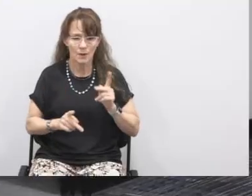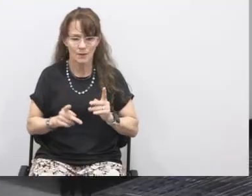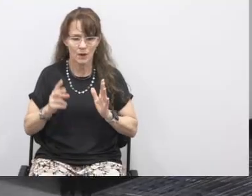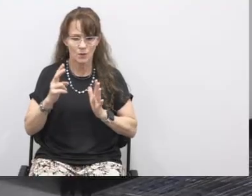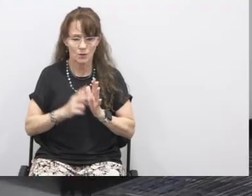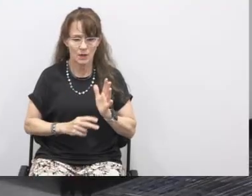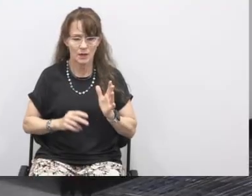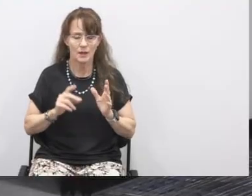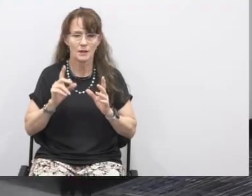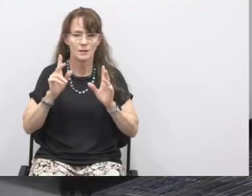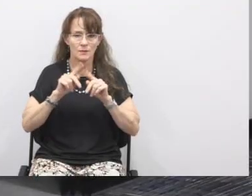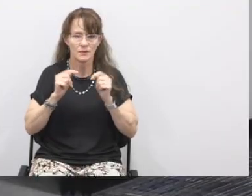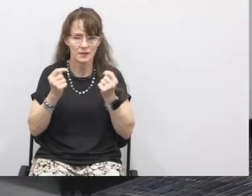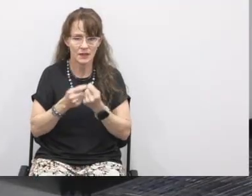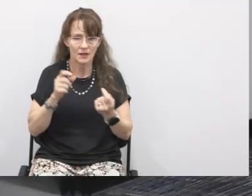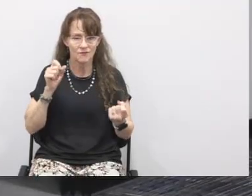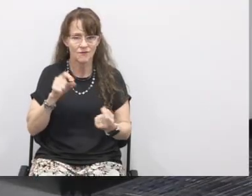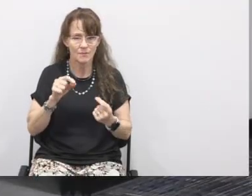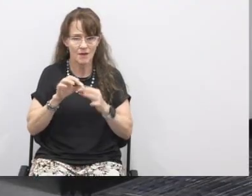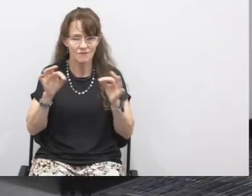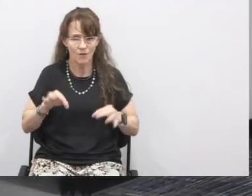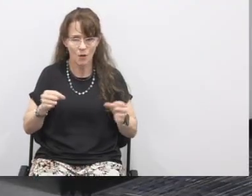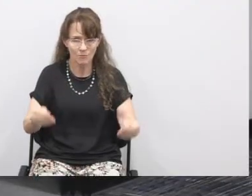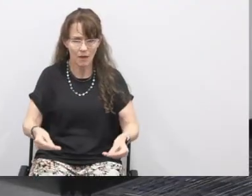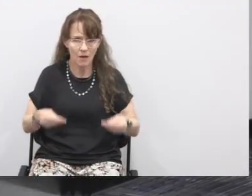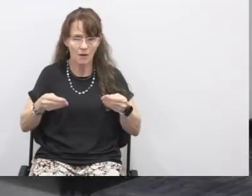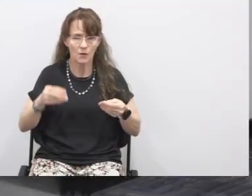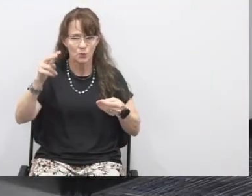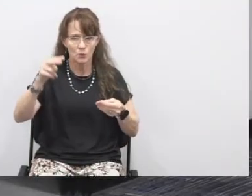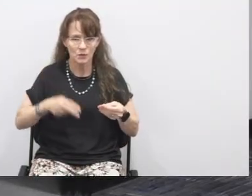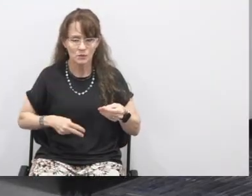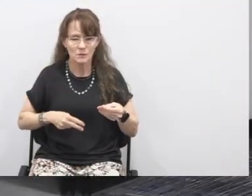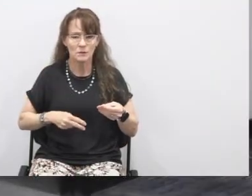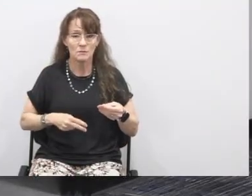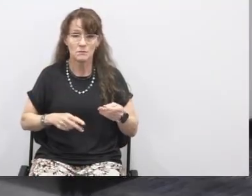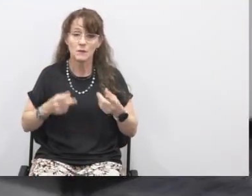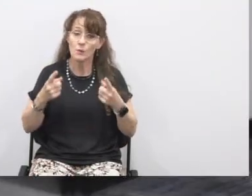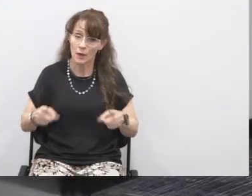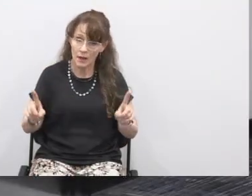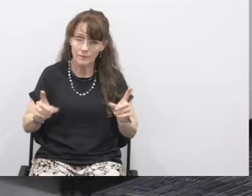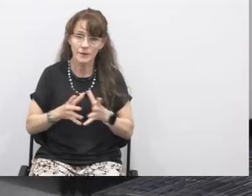our feedback form from that day. And it went really well and we had lots of good feedback,